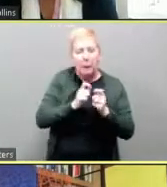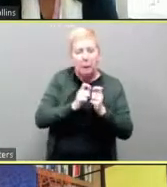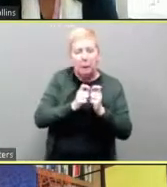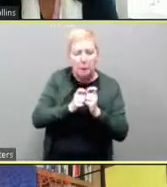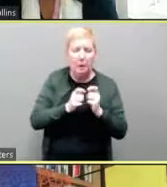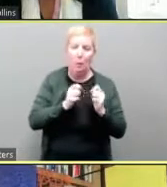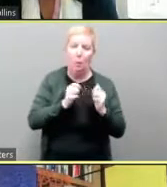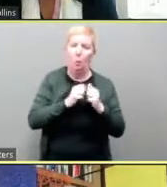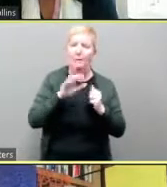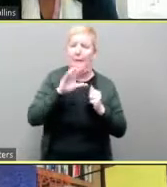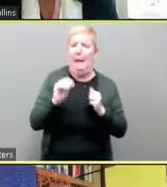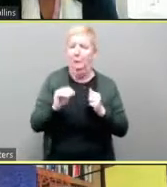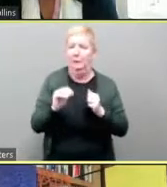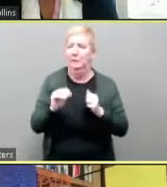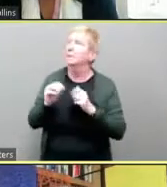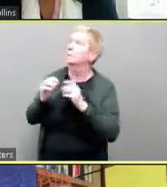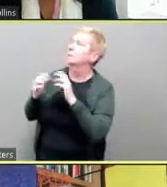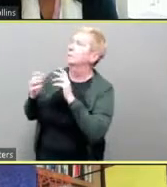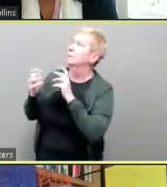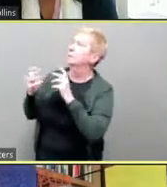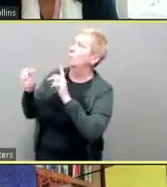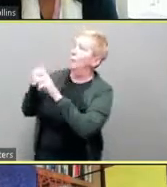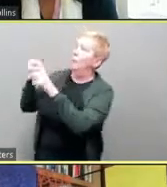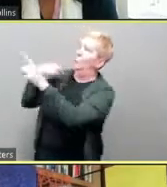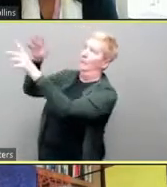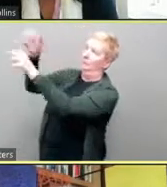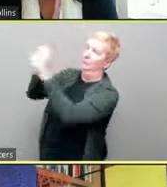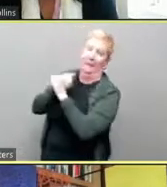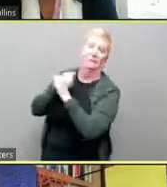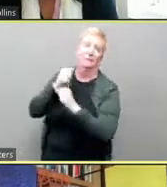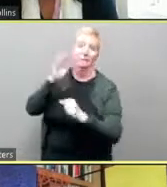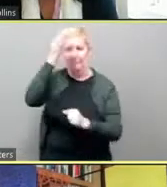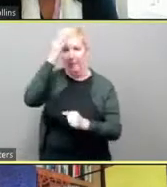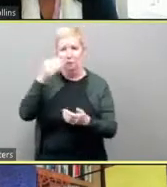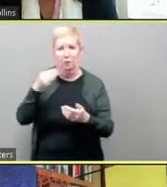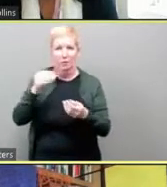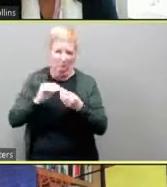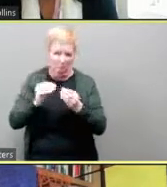fluctuation will annotate that on the website too so everyone can see it. But